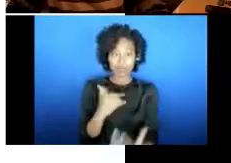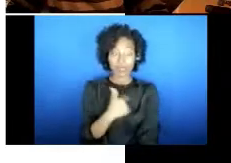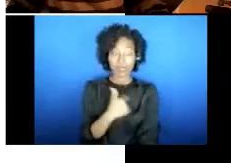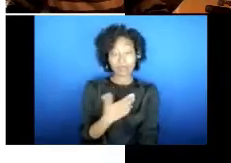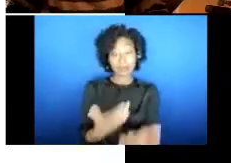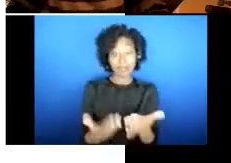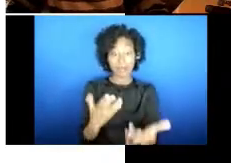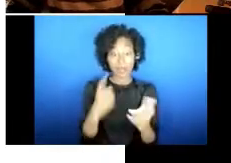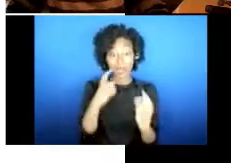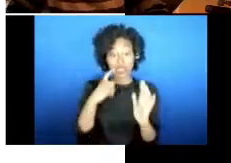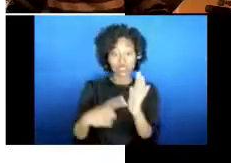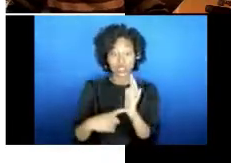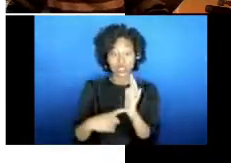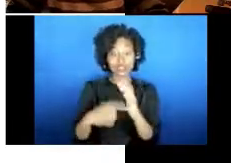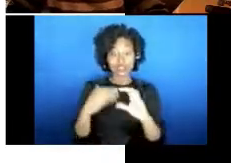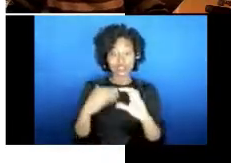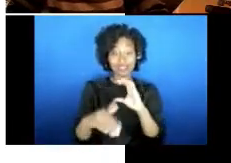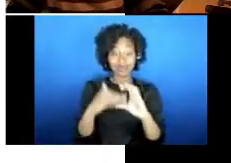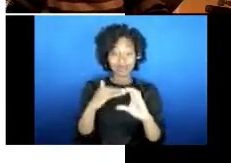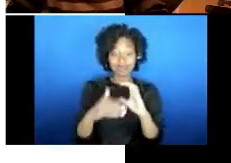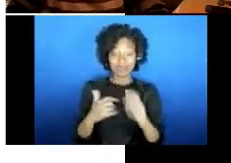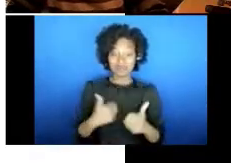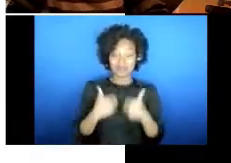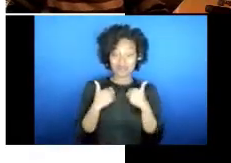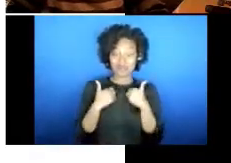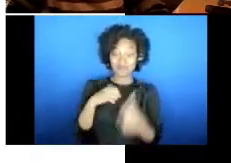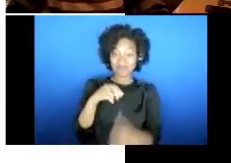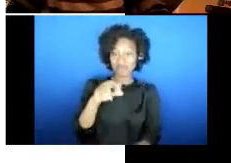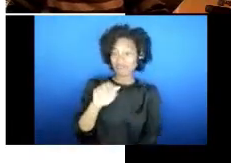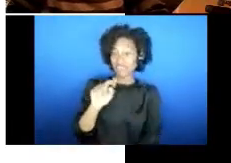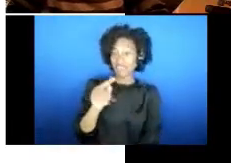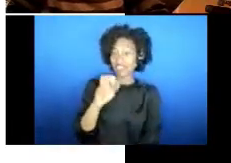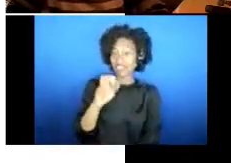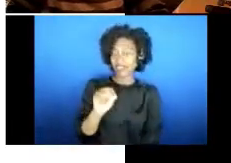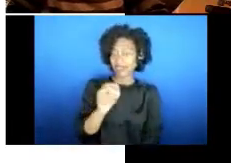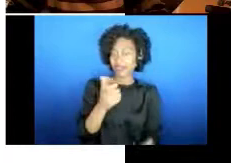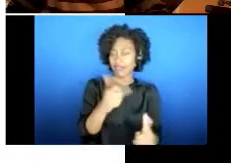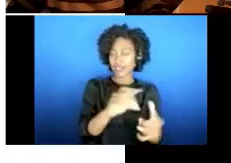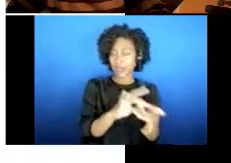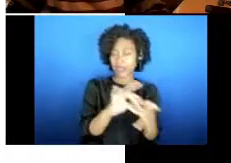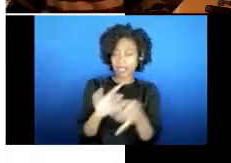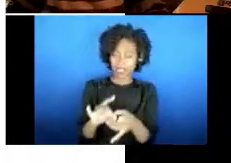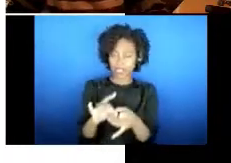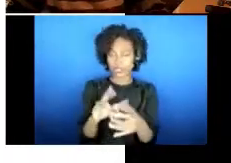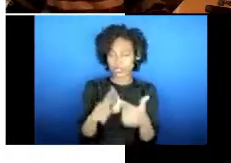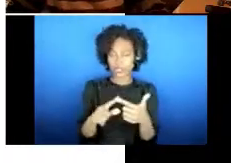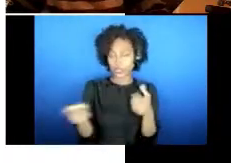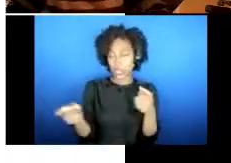addresses. Nathan will be anything related to governance and I will be-